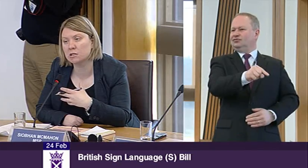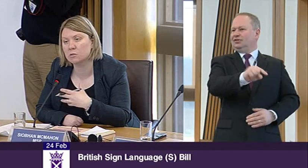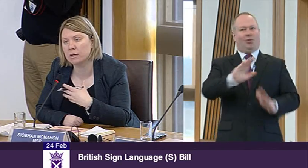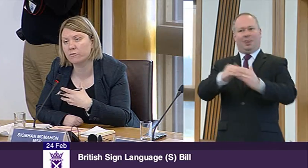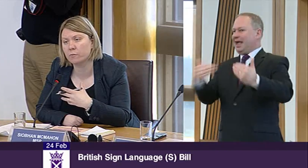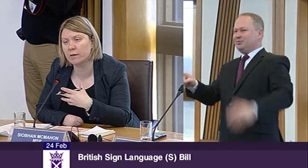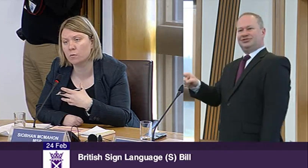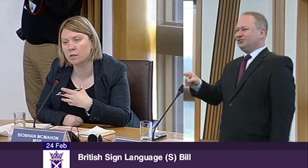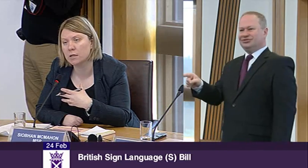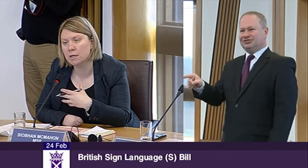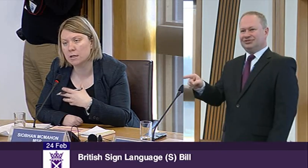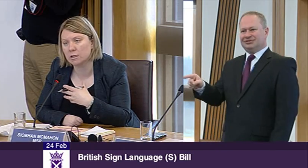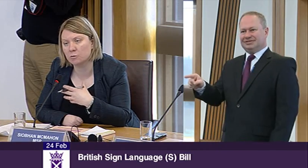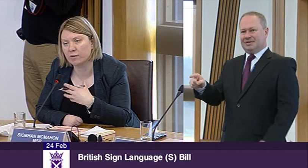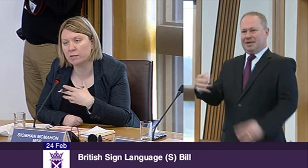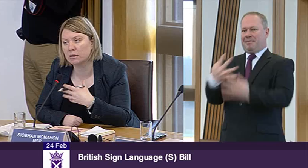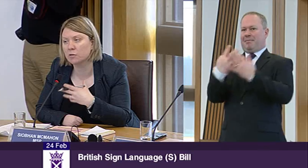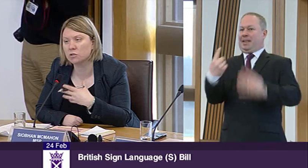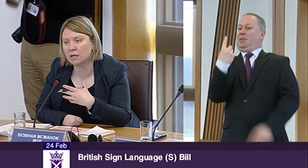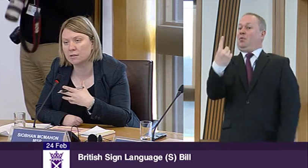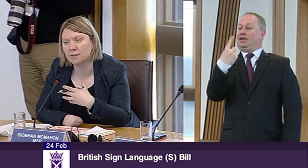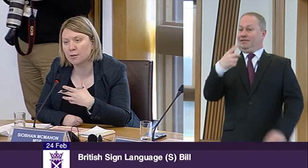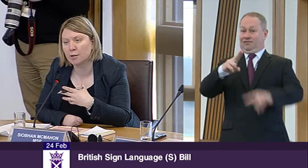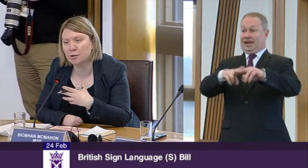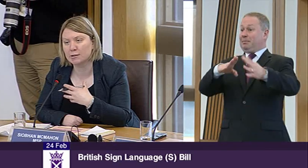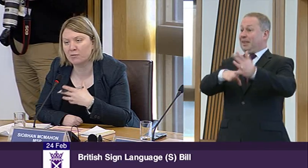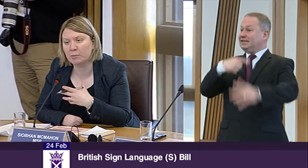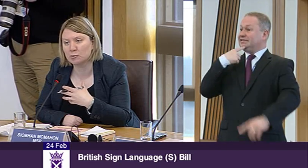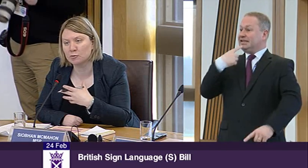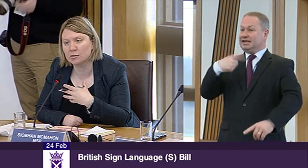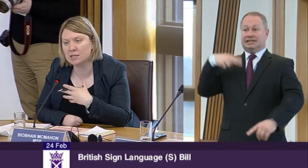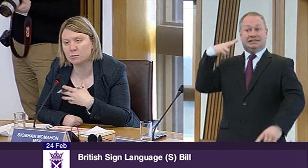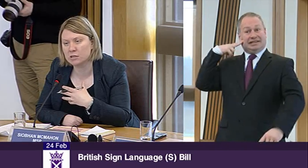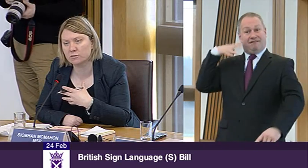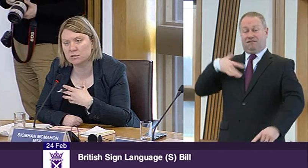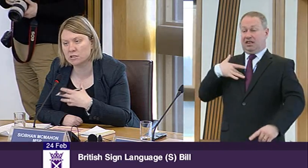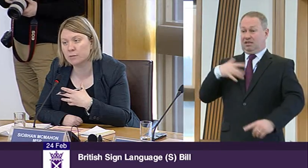necessarily on language opportunities. Frankie McLean on the first panel said that deaf people